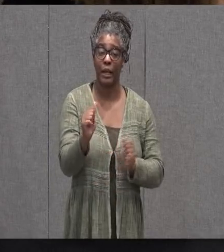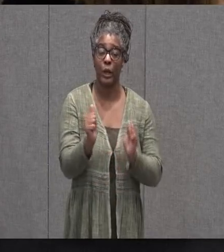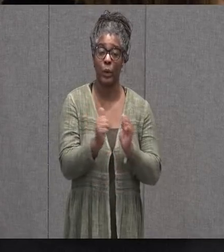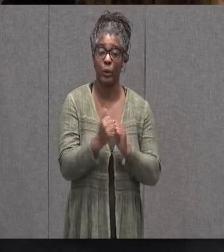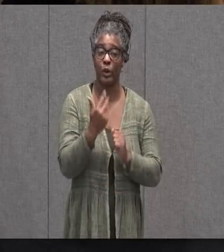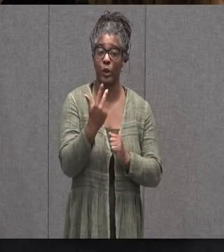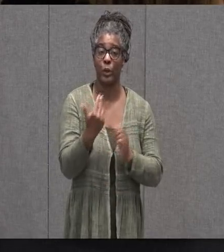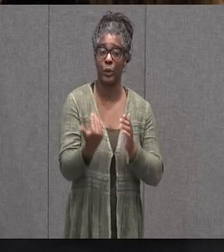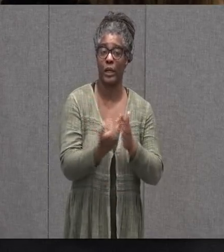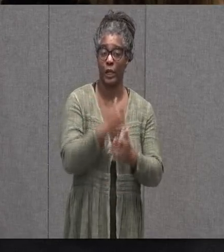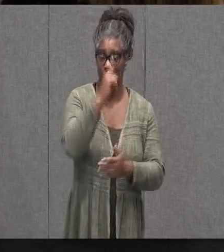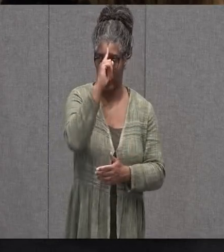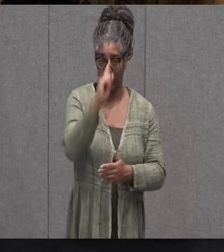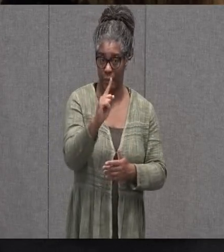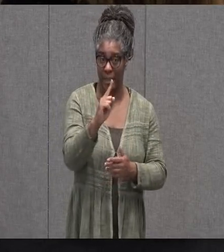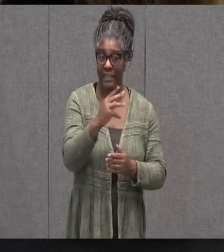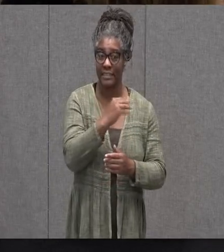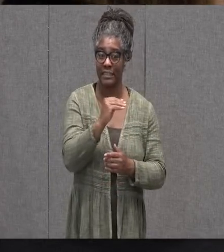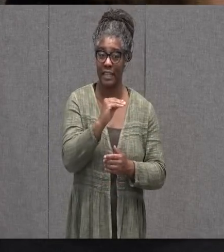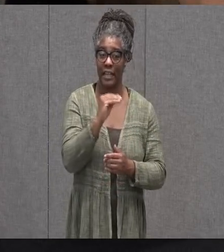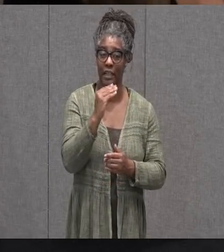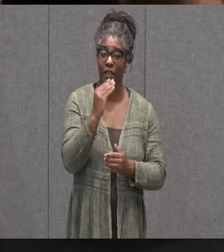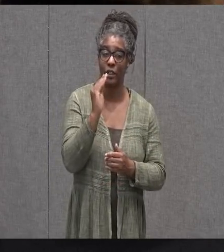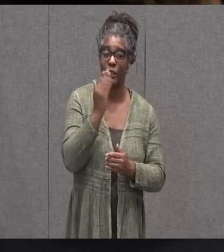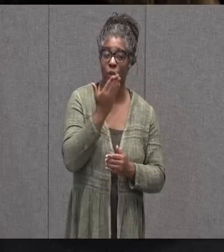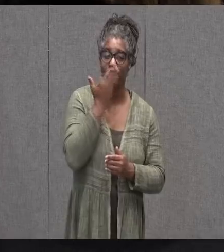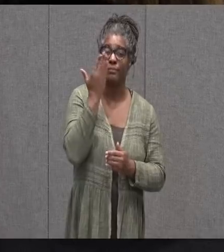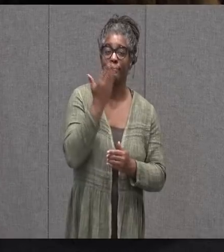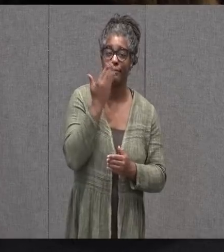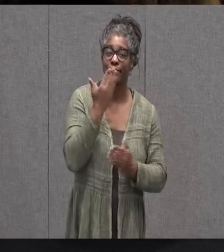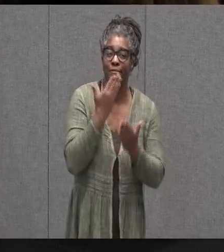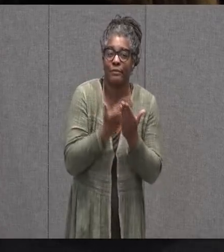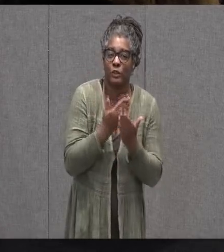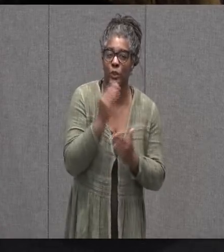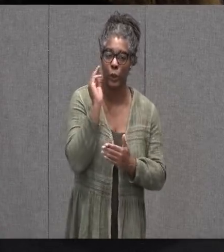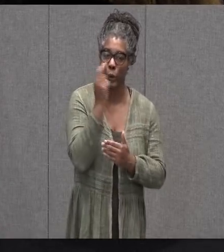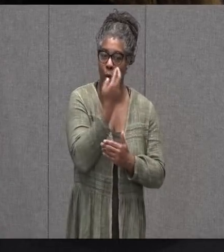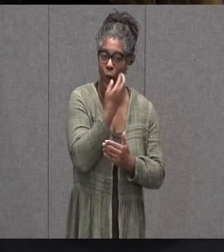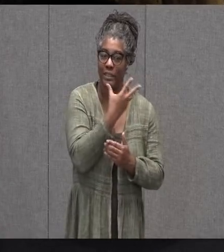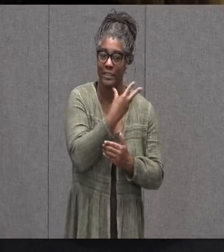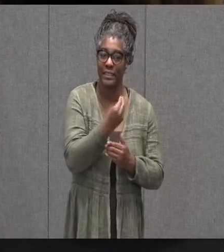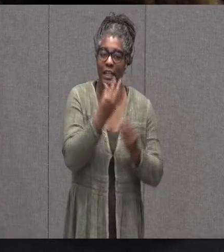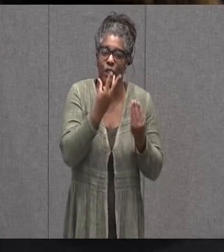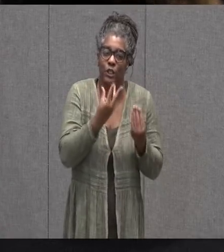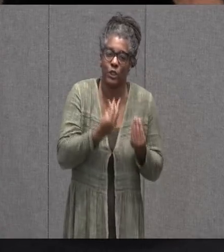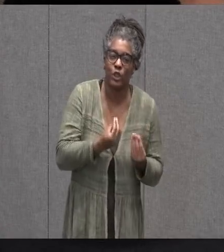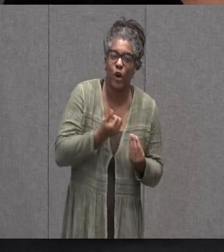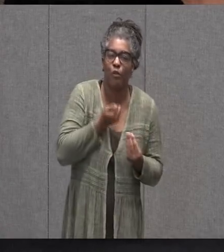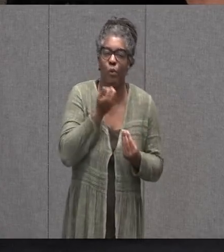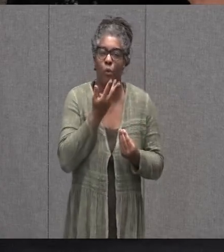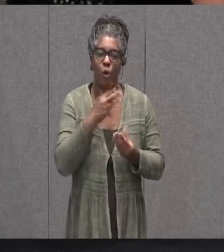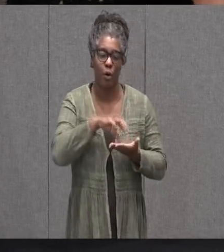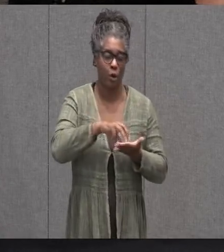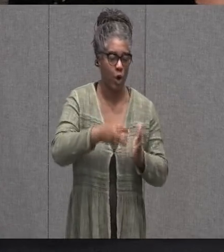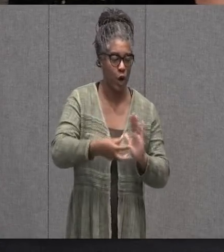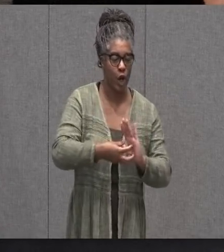a sweet smelling rose, and a soft warm cookie, strolled on in the morning sun.